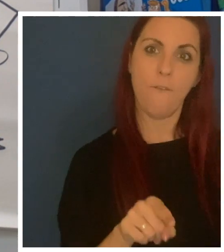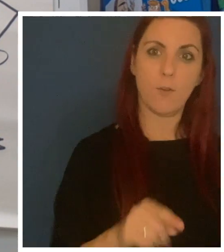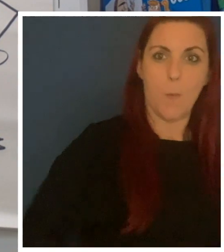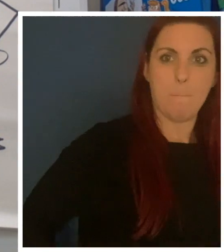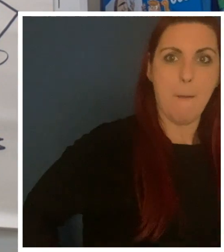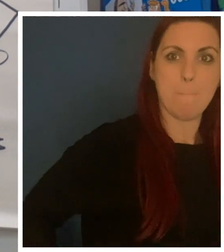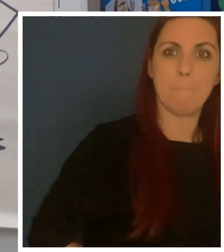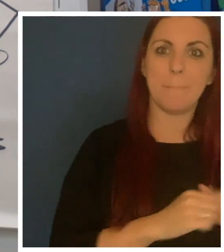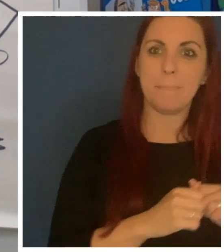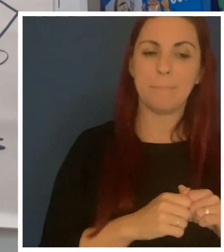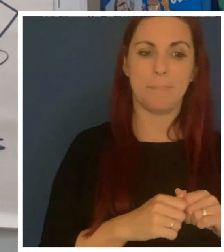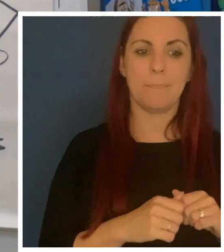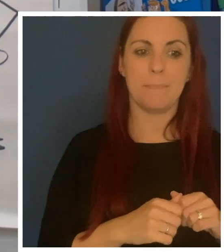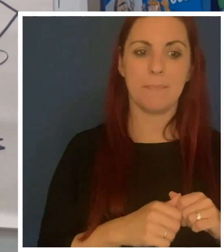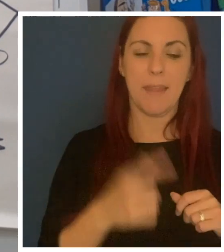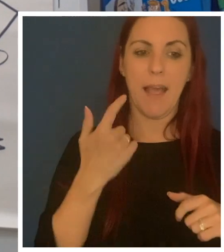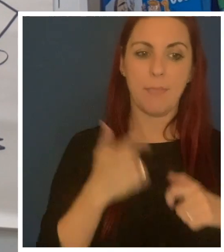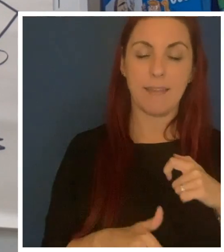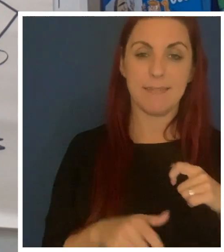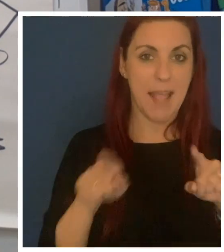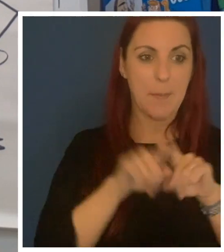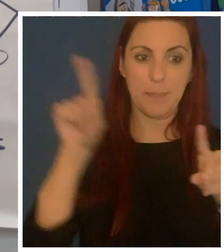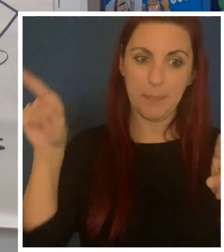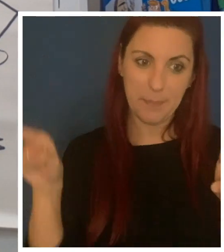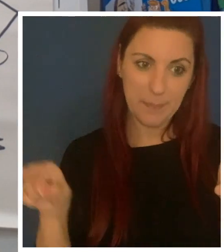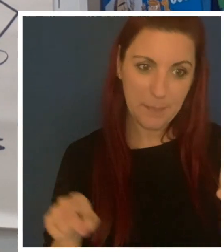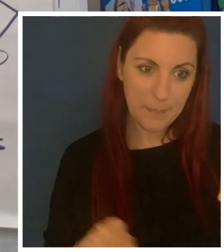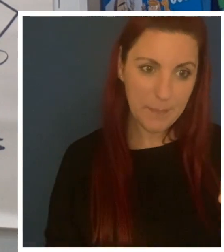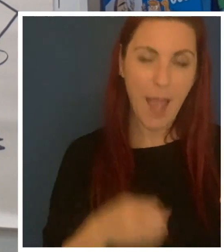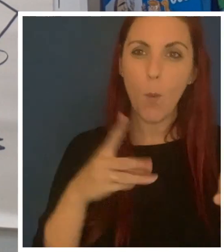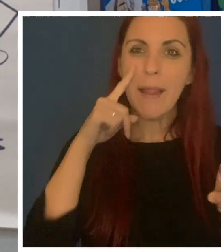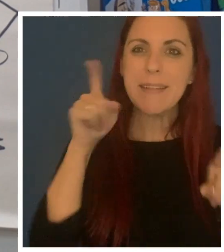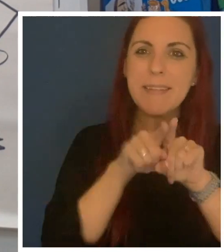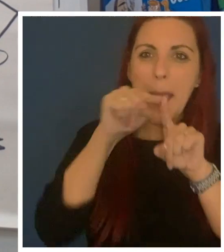and then the other side I'm going do something similar to the Ws on his ears,